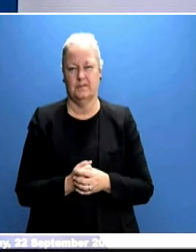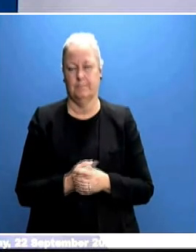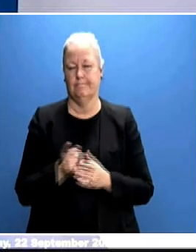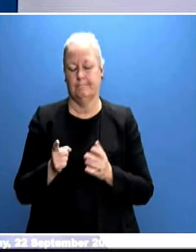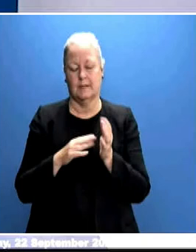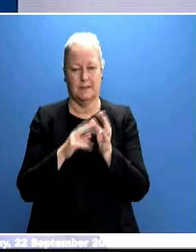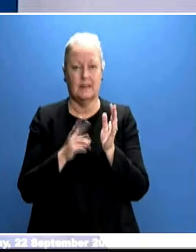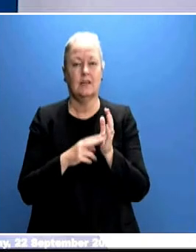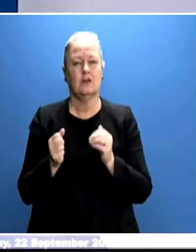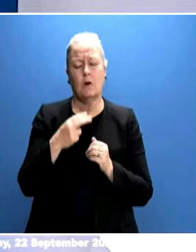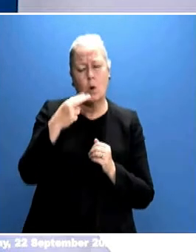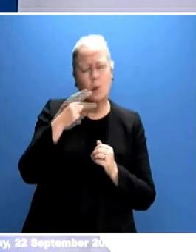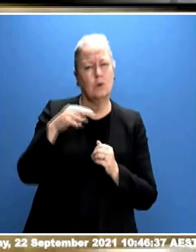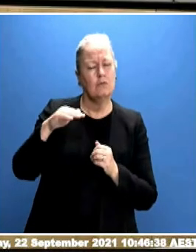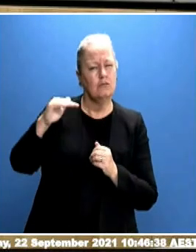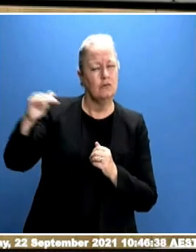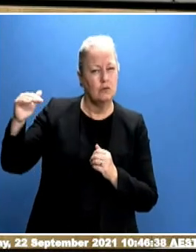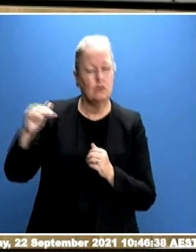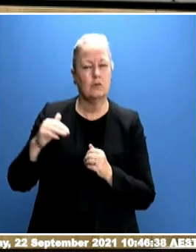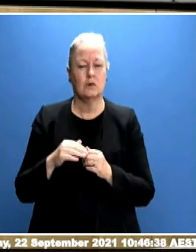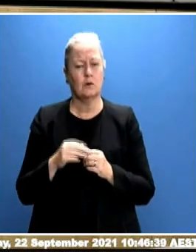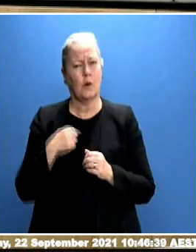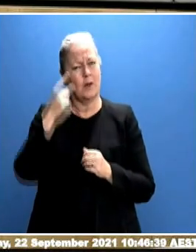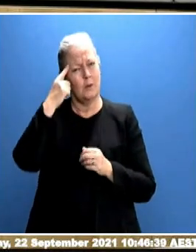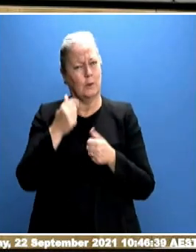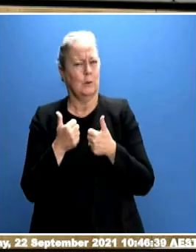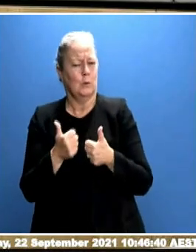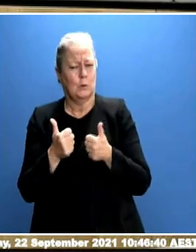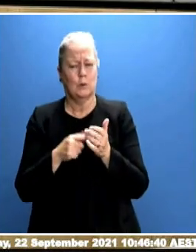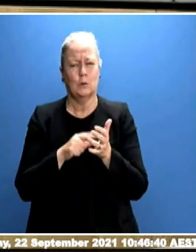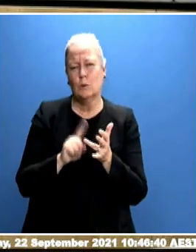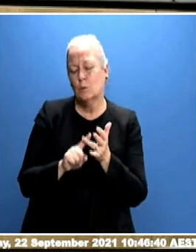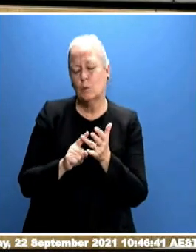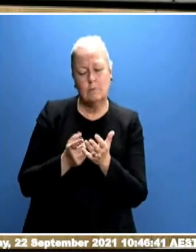She had older children, as well, so it was a good way to yeah,